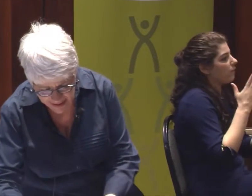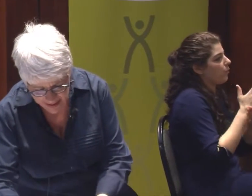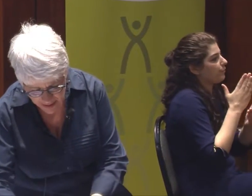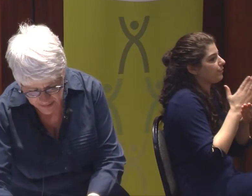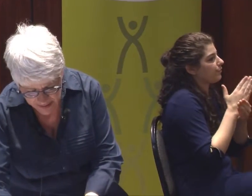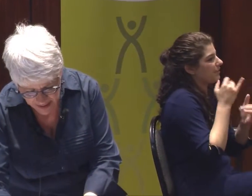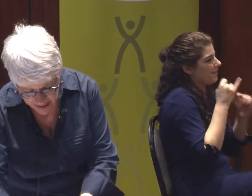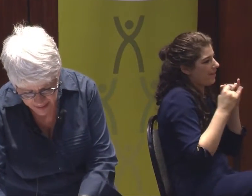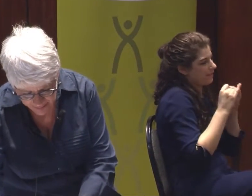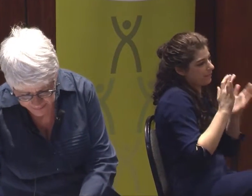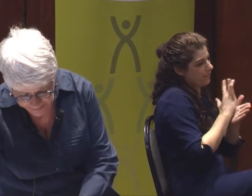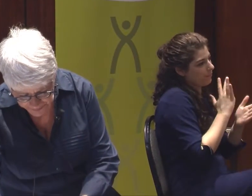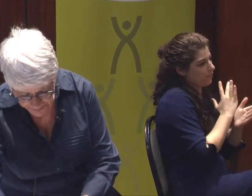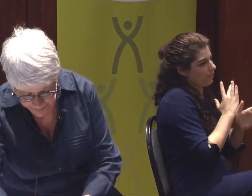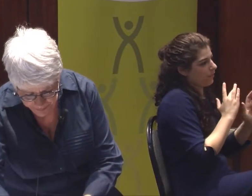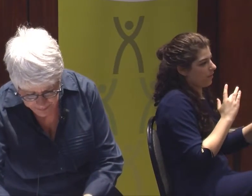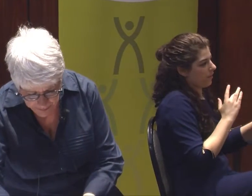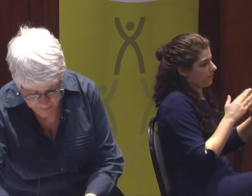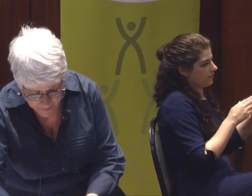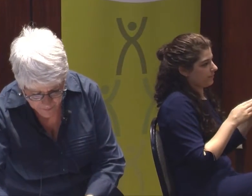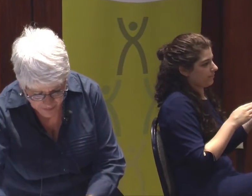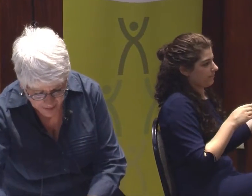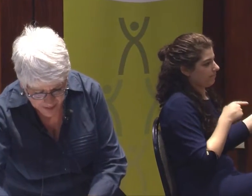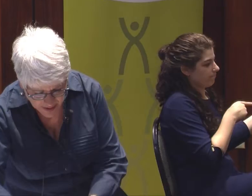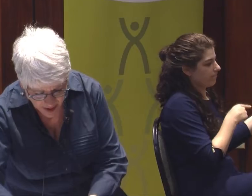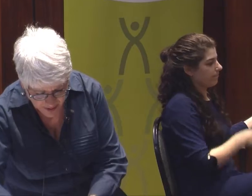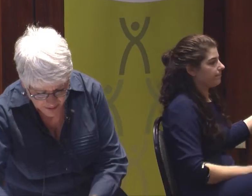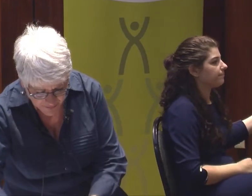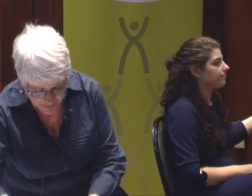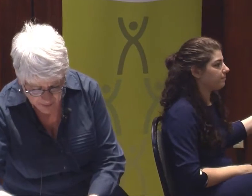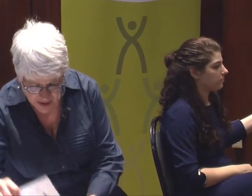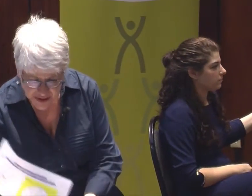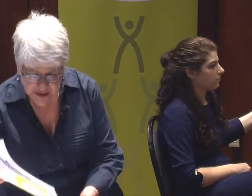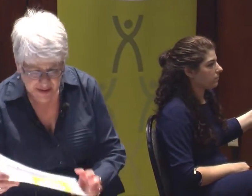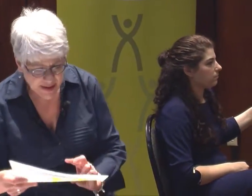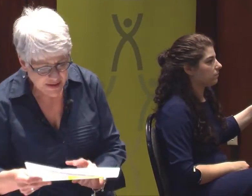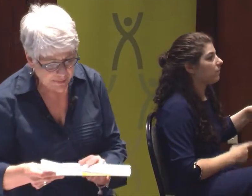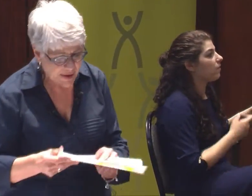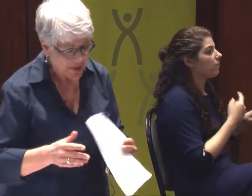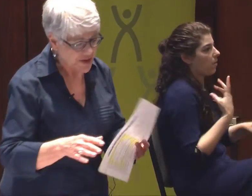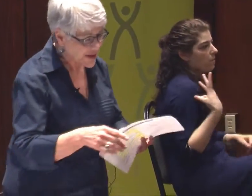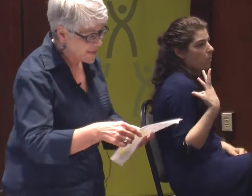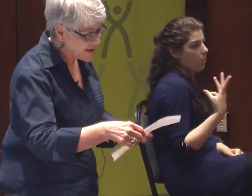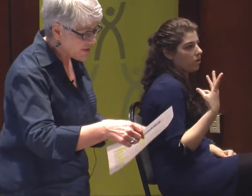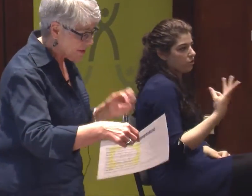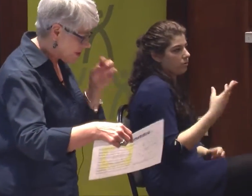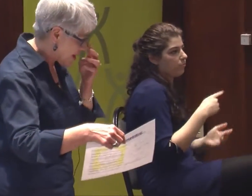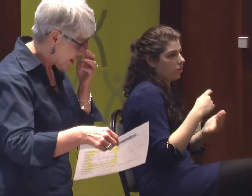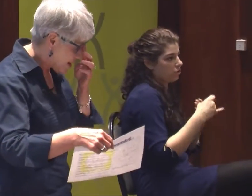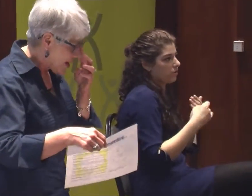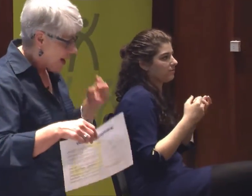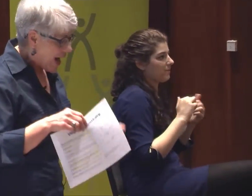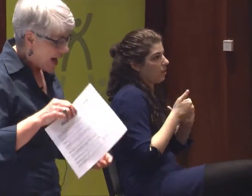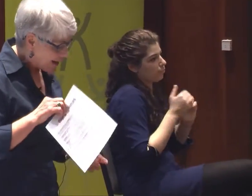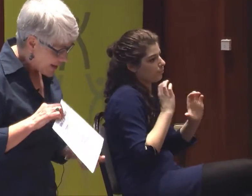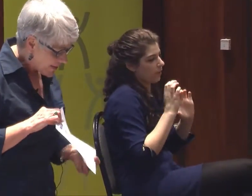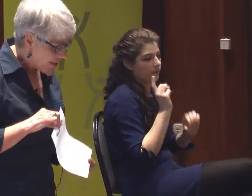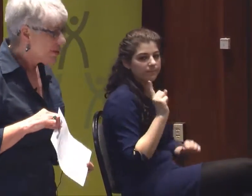hand out on this side. This also is from the Washington State Deaf-Blind Project. Ways of communicating. I like... There are